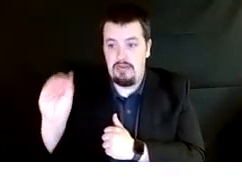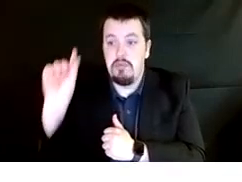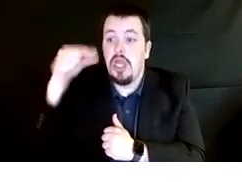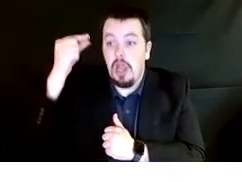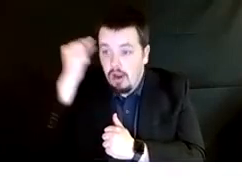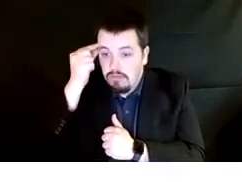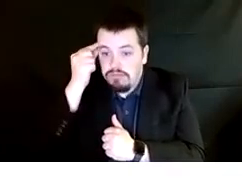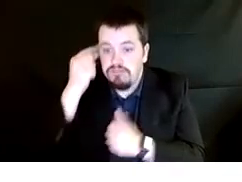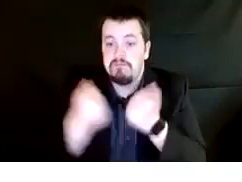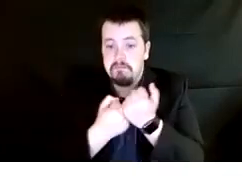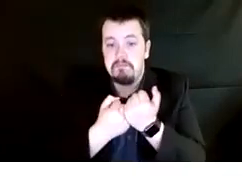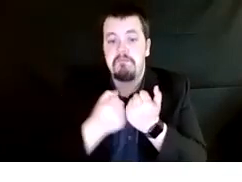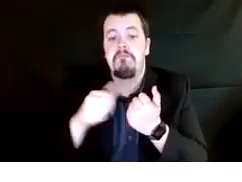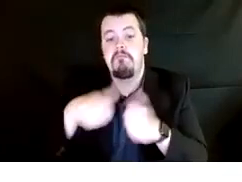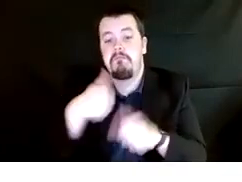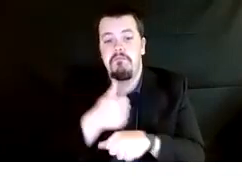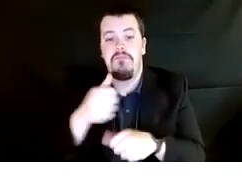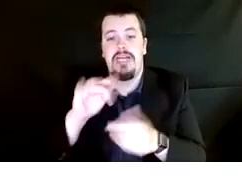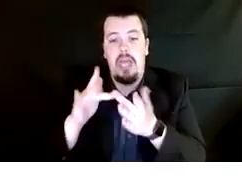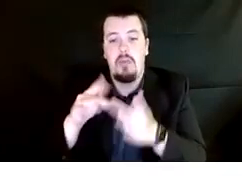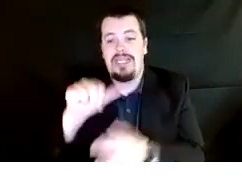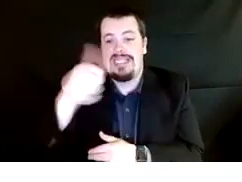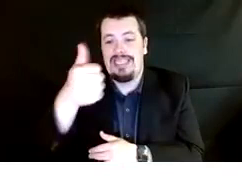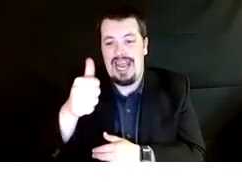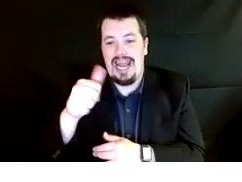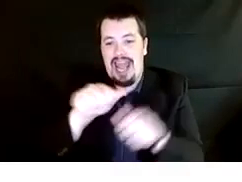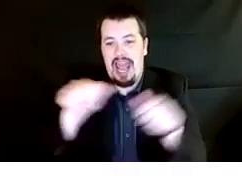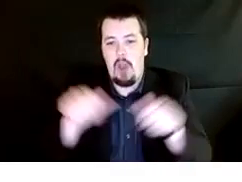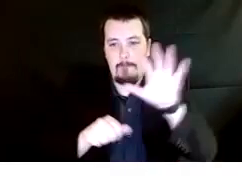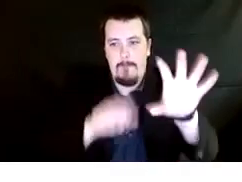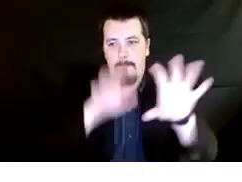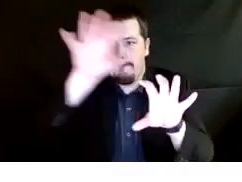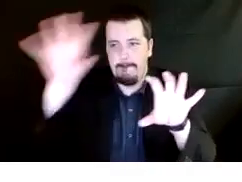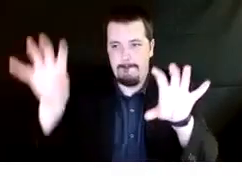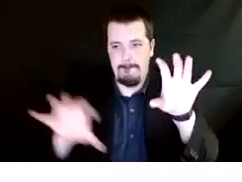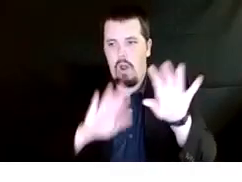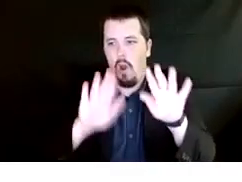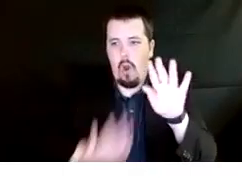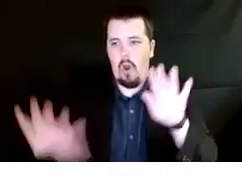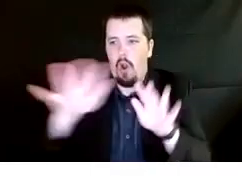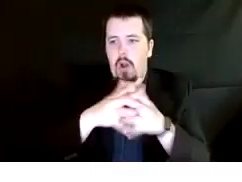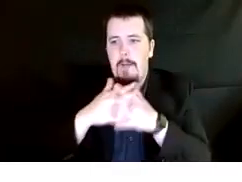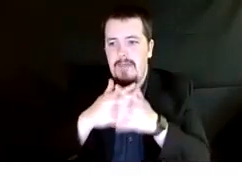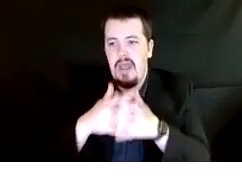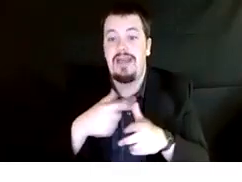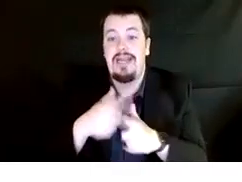a network of 10 regional ADA centers across the United States.. those centers have over